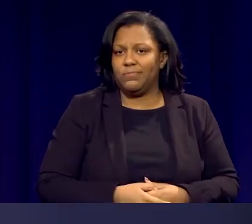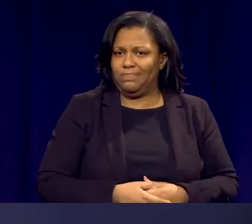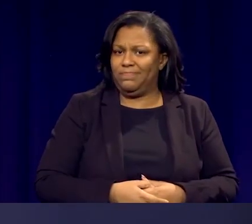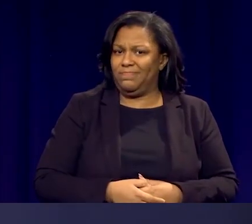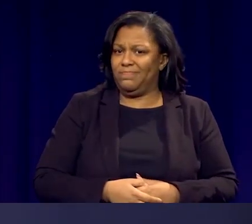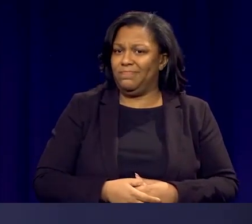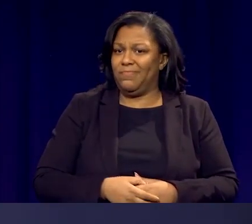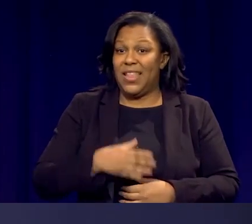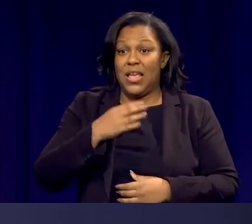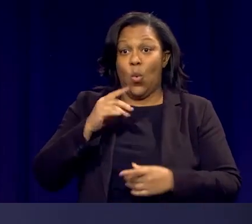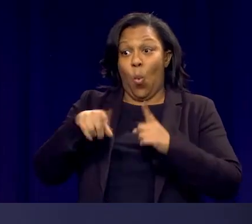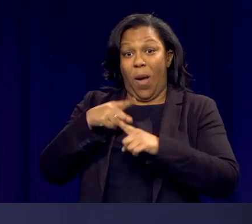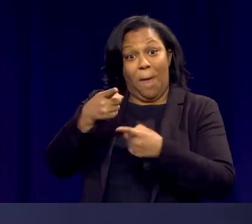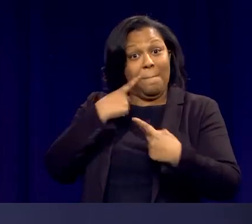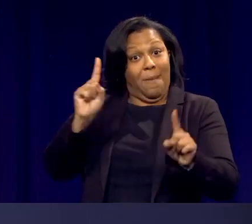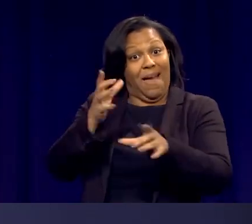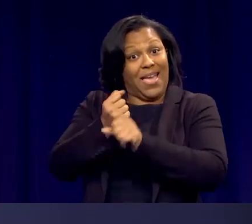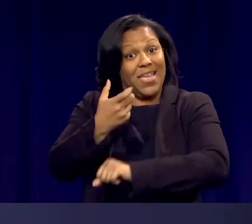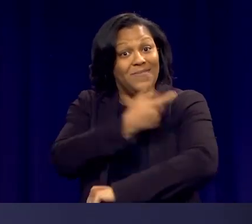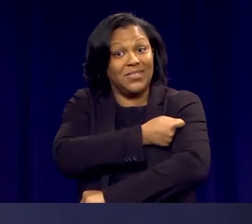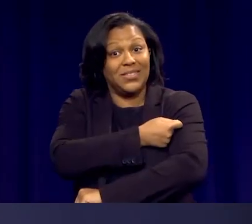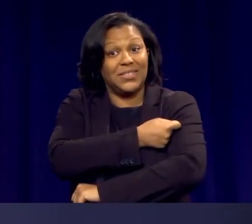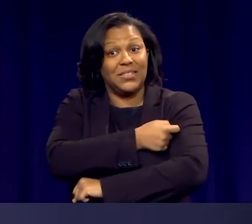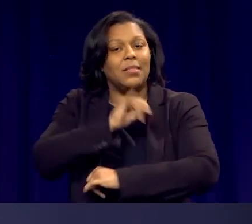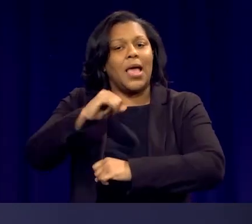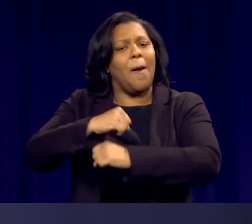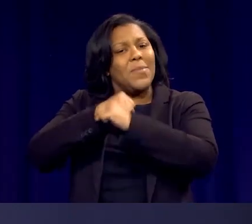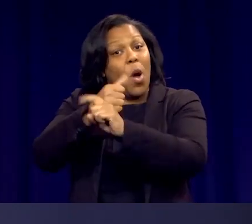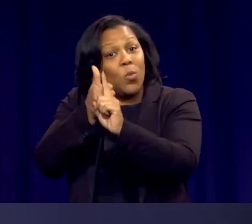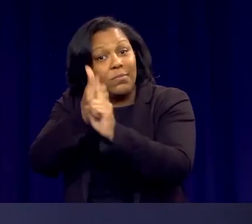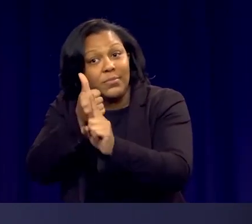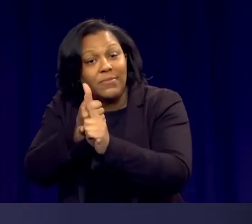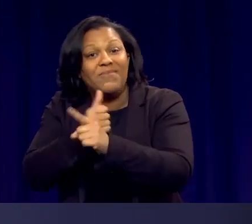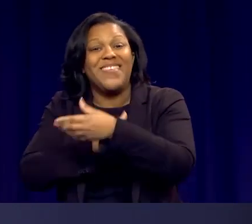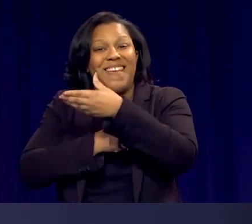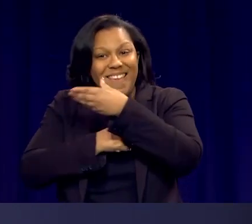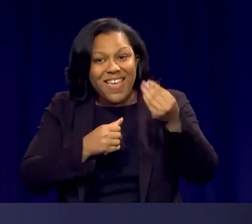And beyond that, it's like when you get the vaccination, you're getting it not only for yourself,